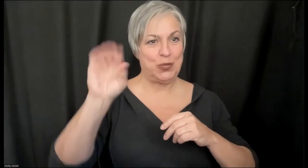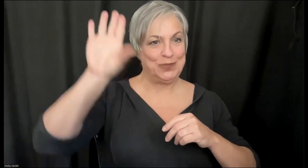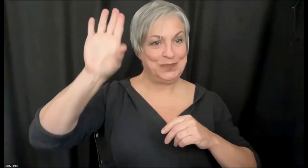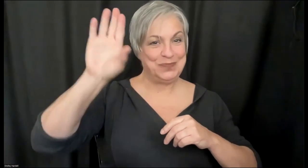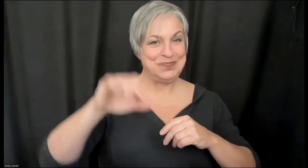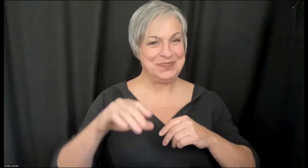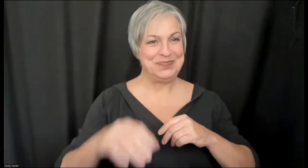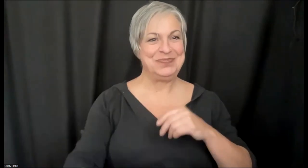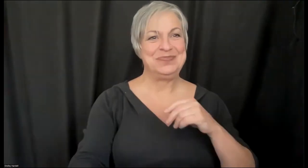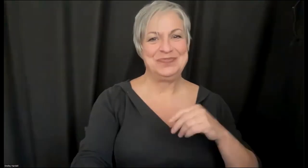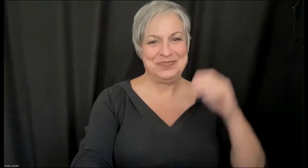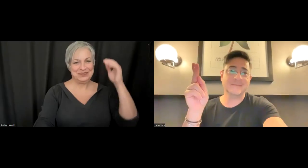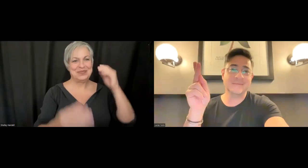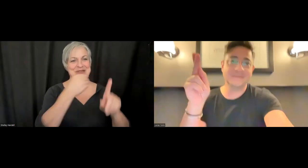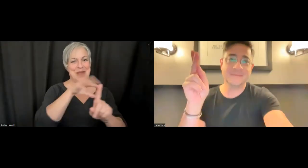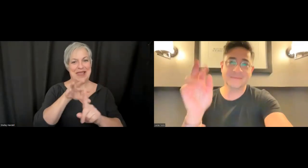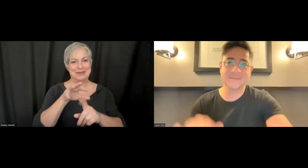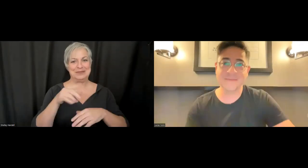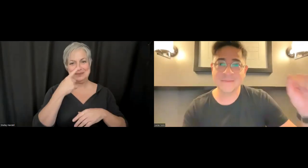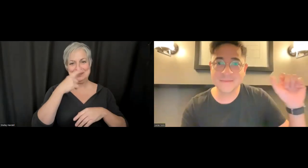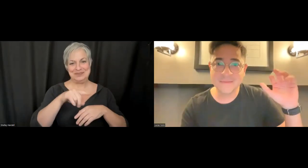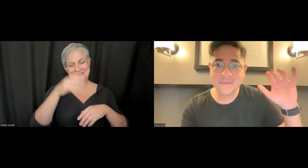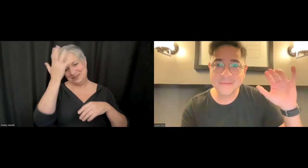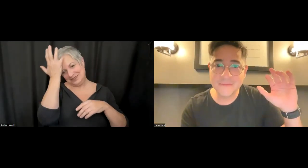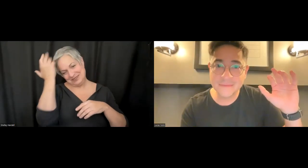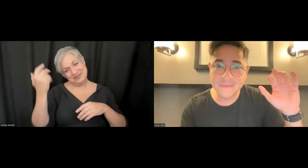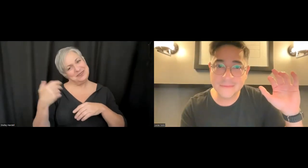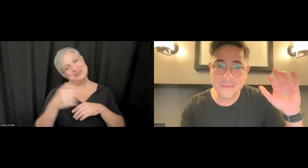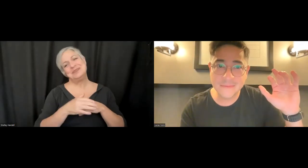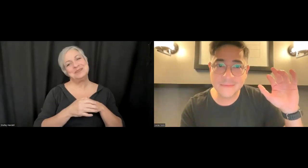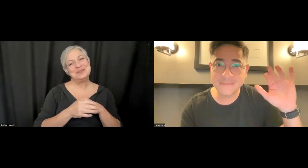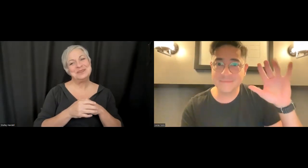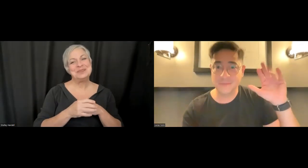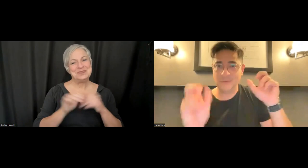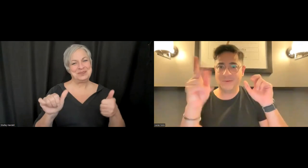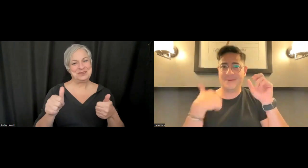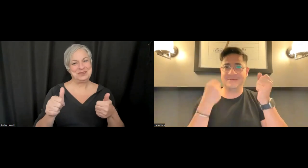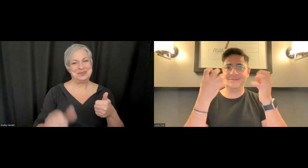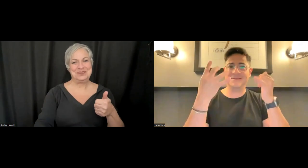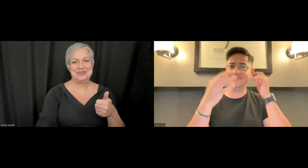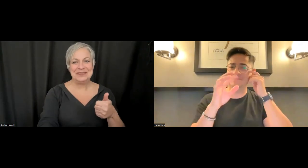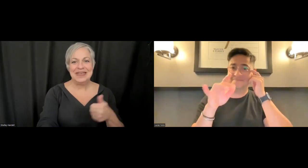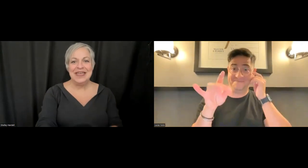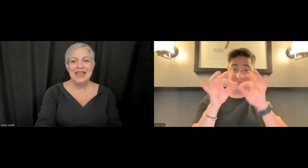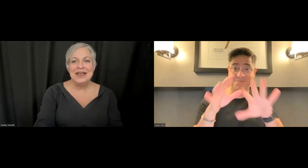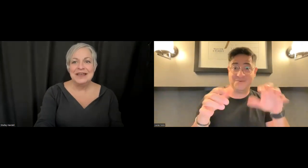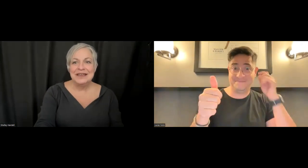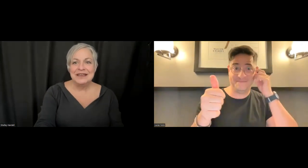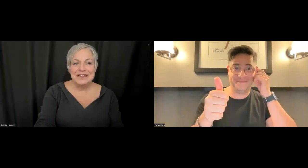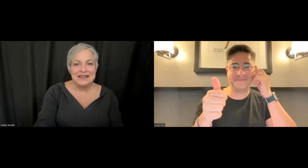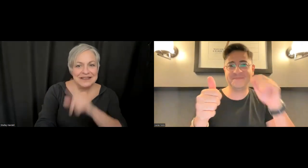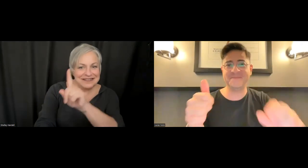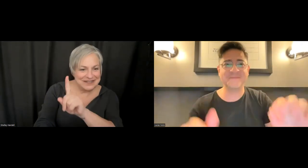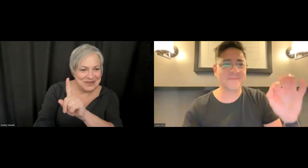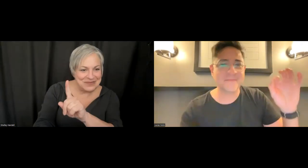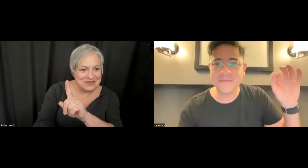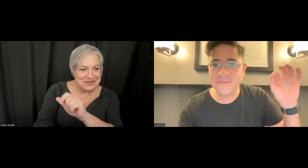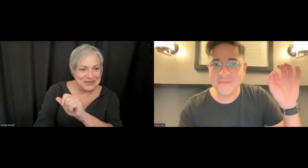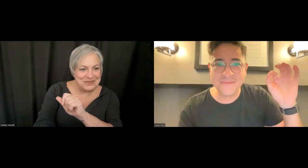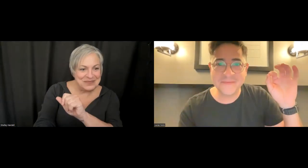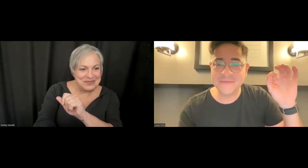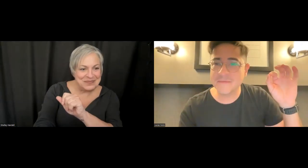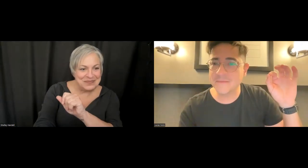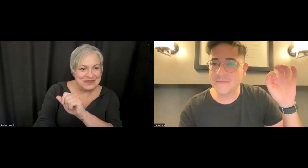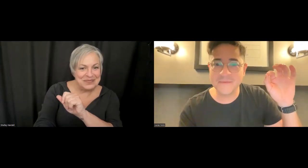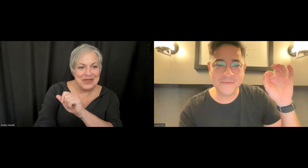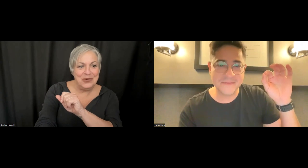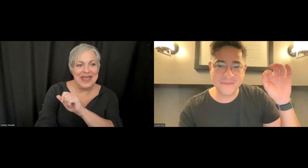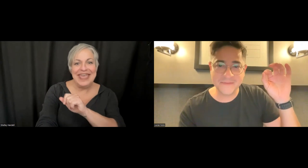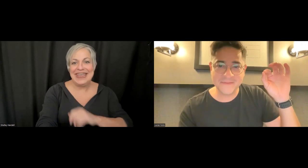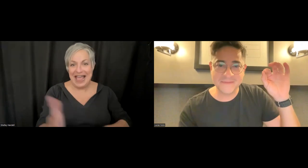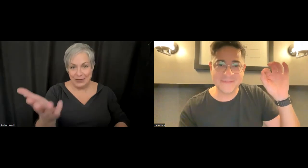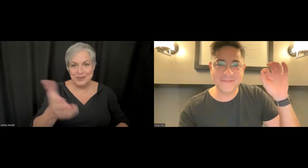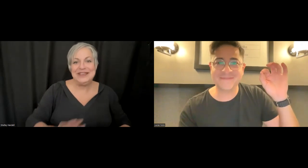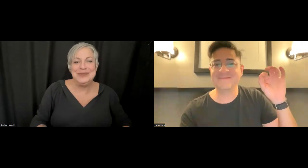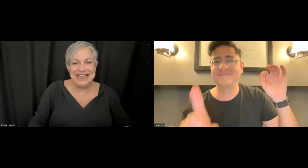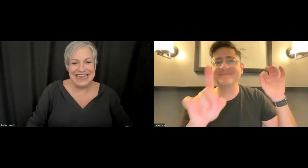Lucas. >> Okay, I will be communicating